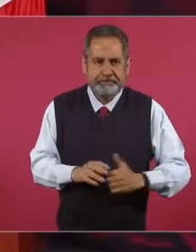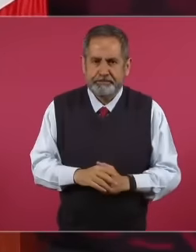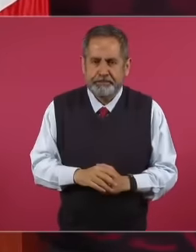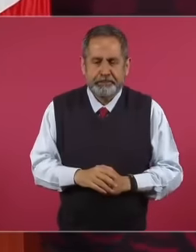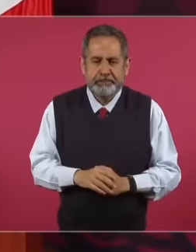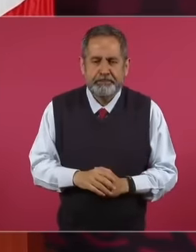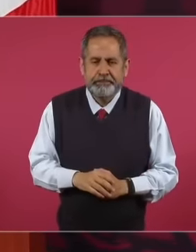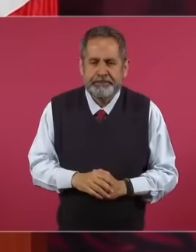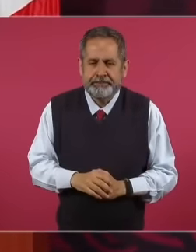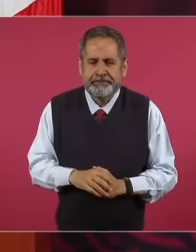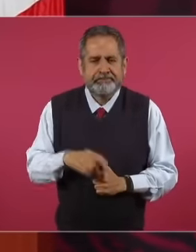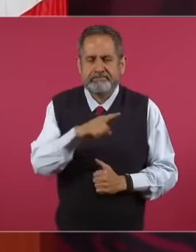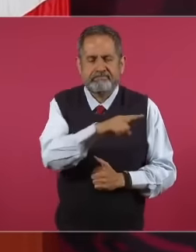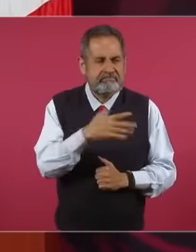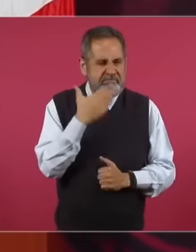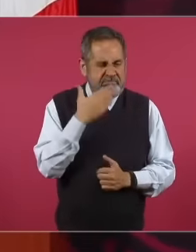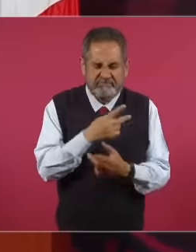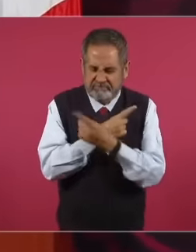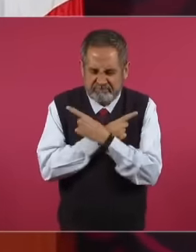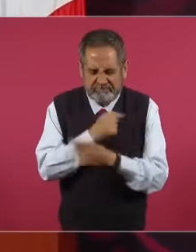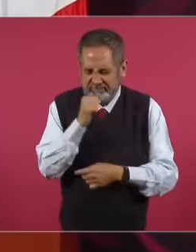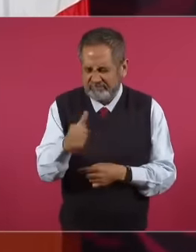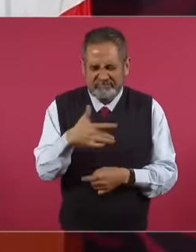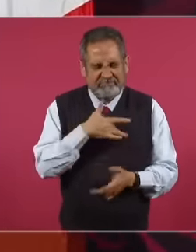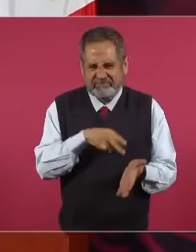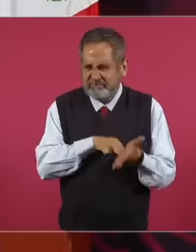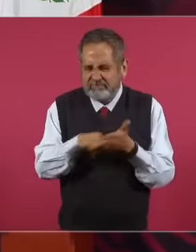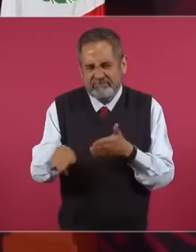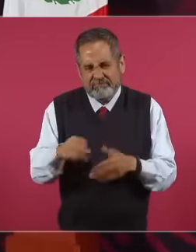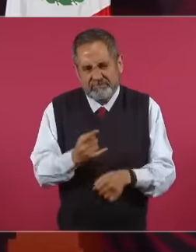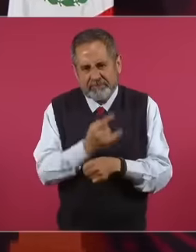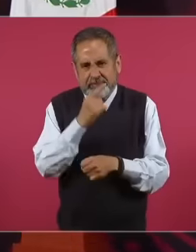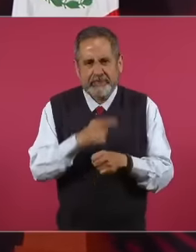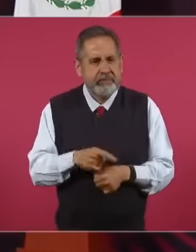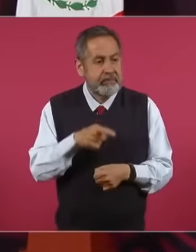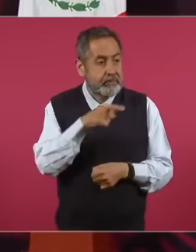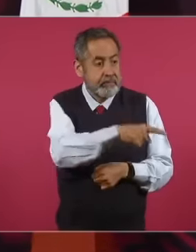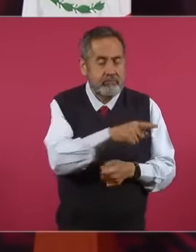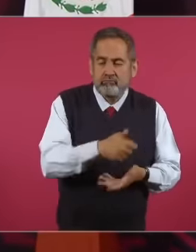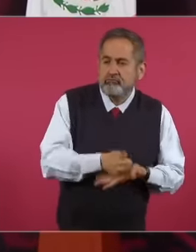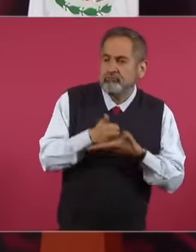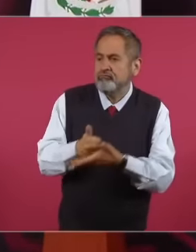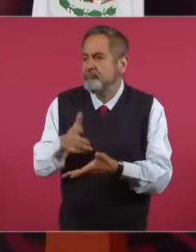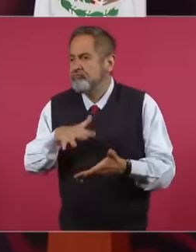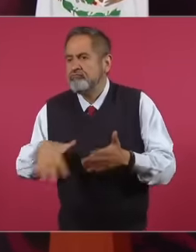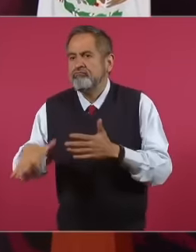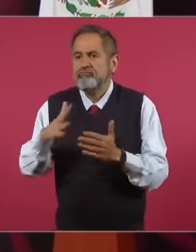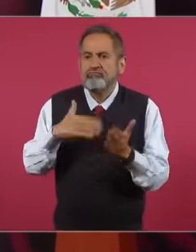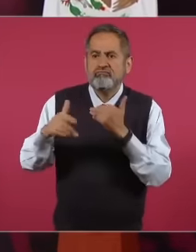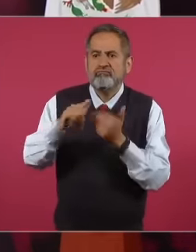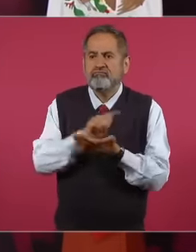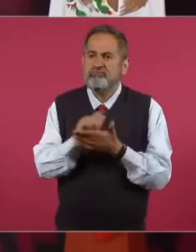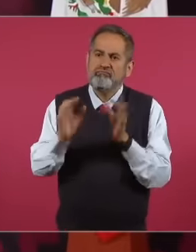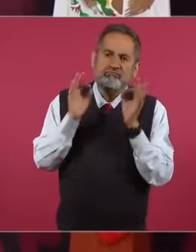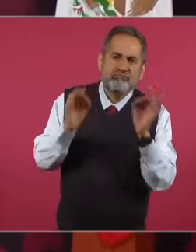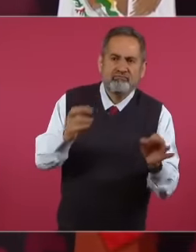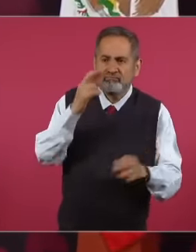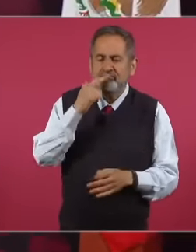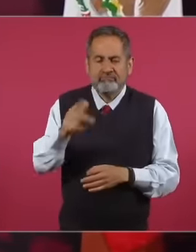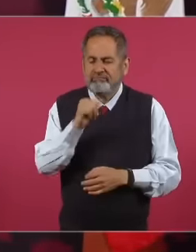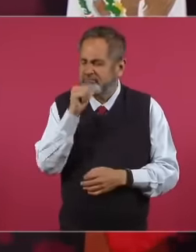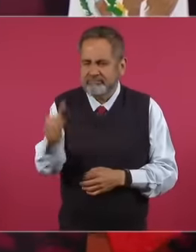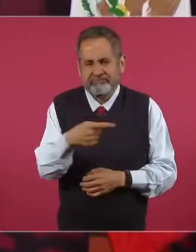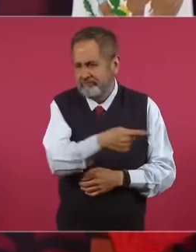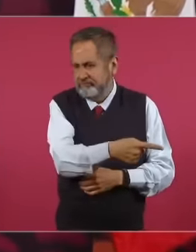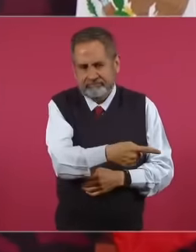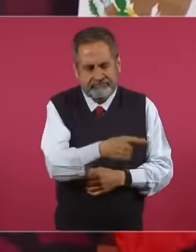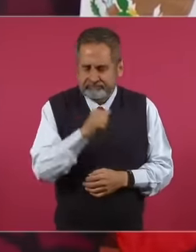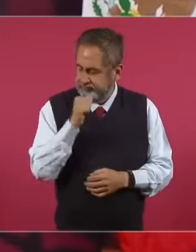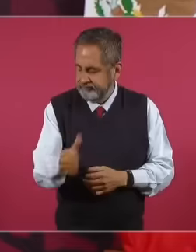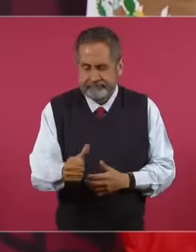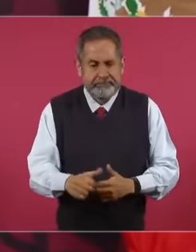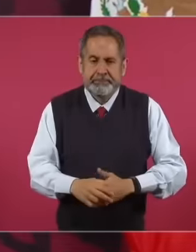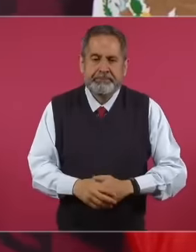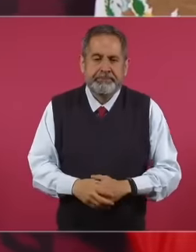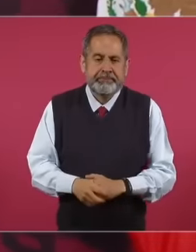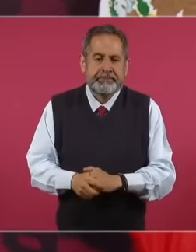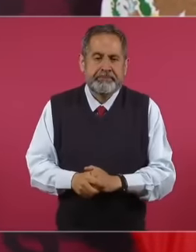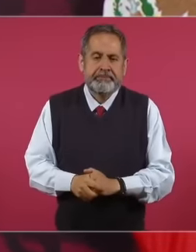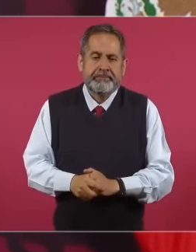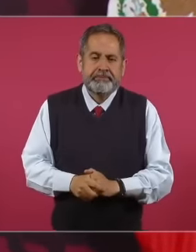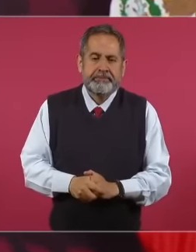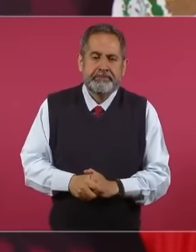immoral that does not help cleanse the country of corruption